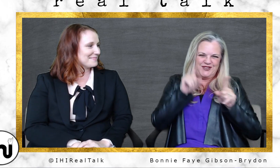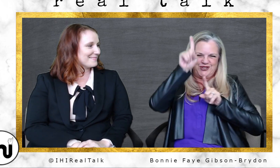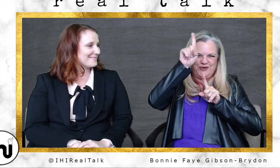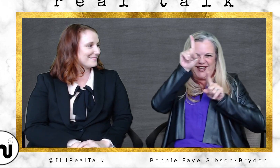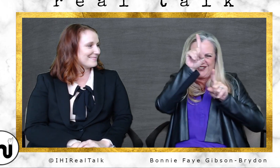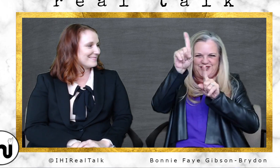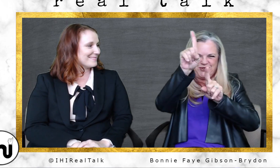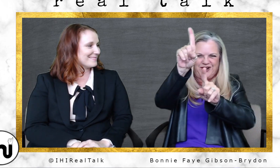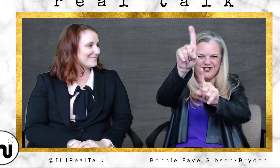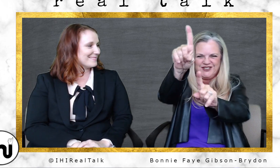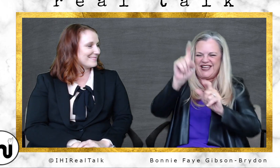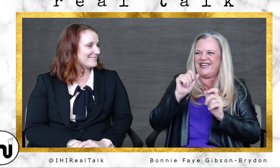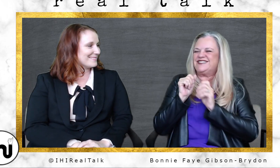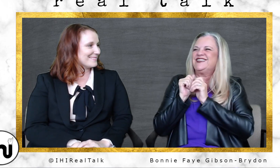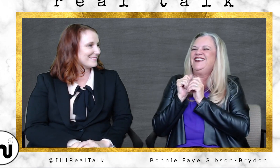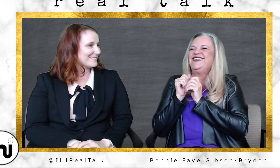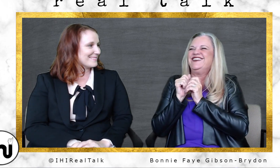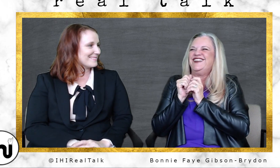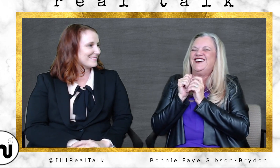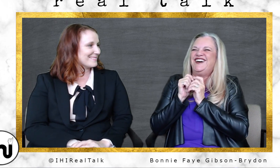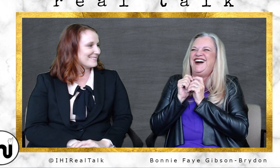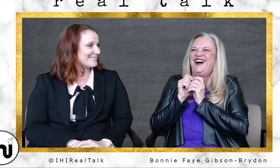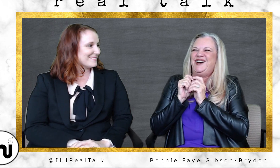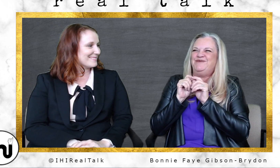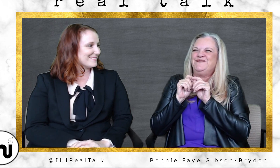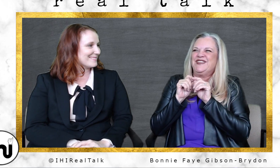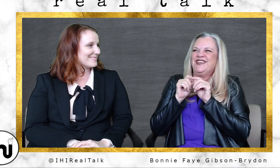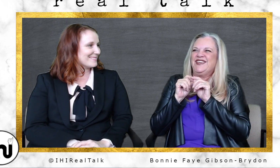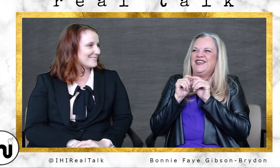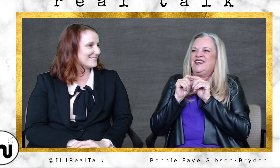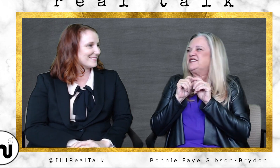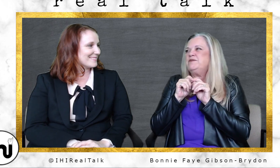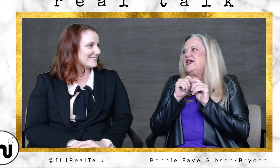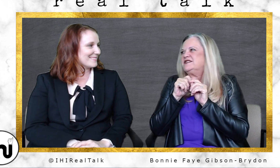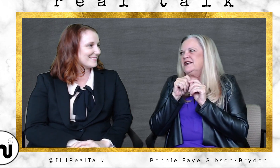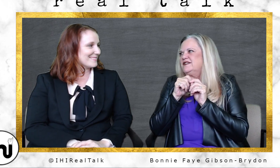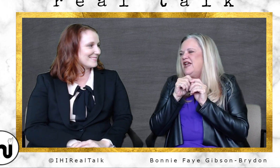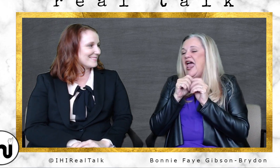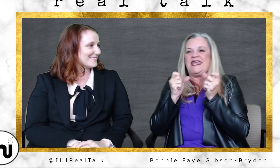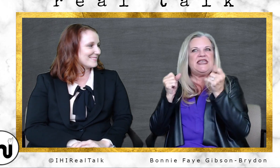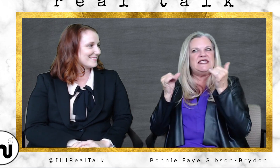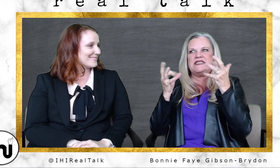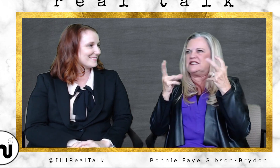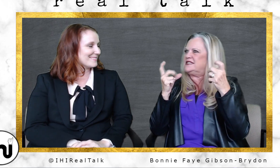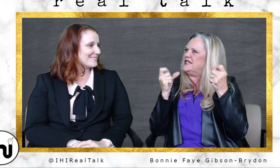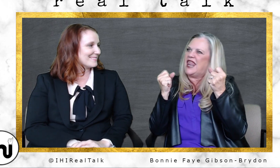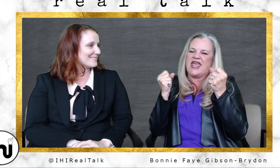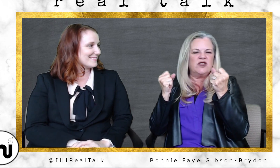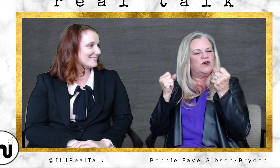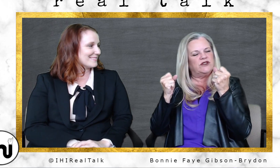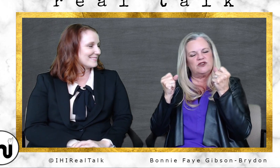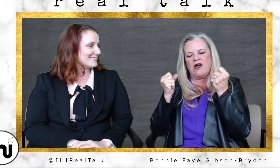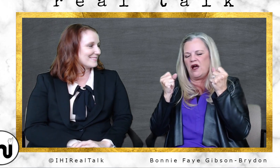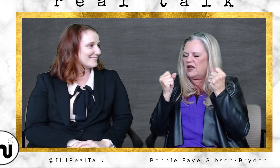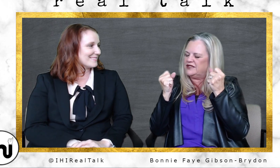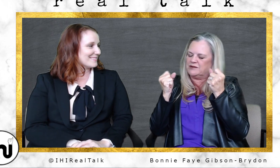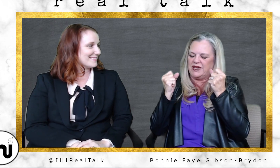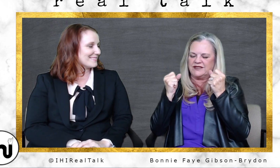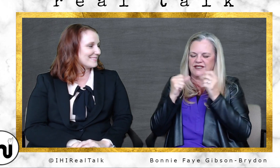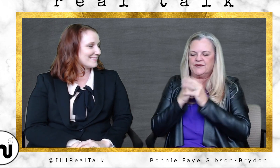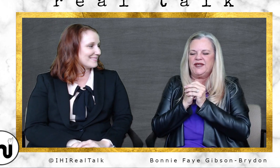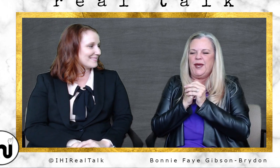so we like to do our little dance, you know. He's amazing, and his language is amazing!